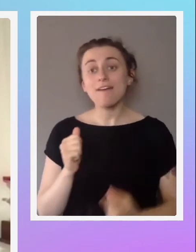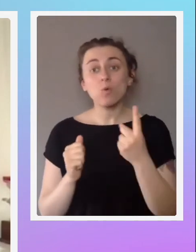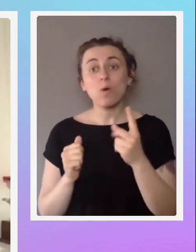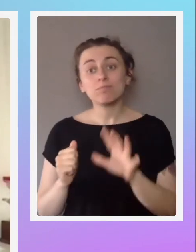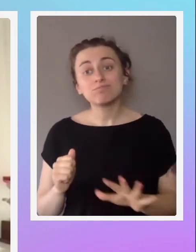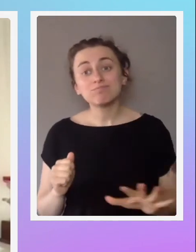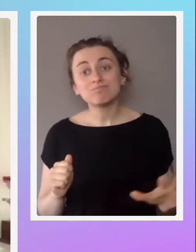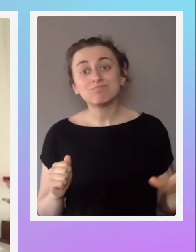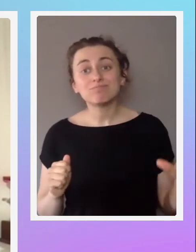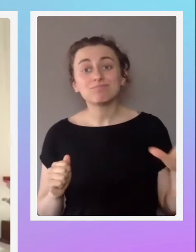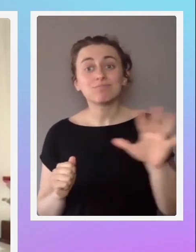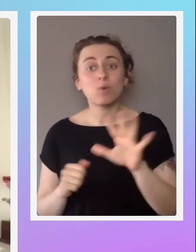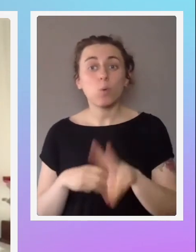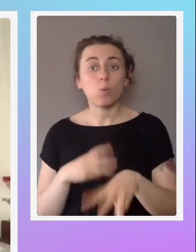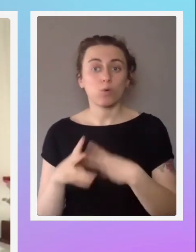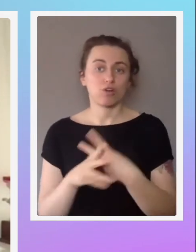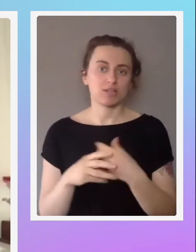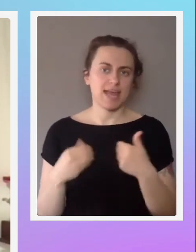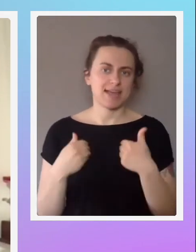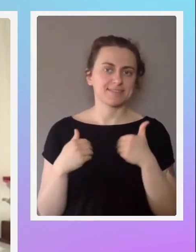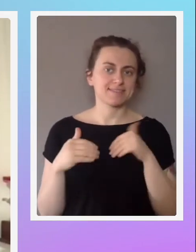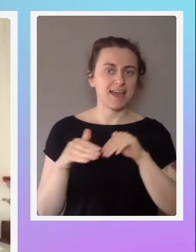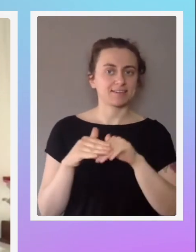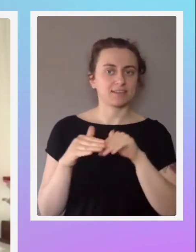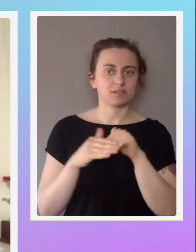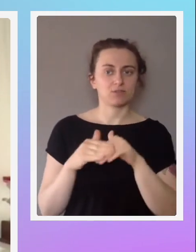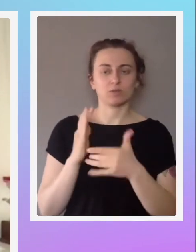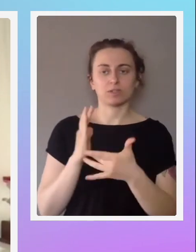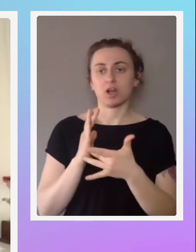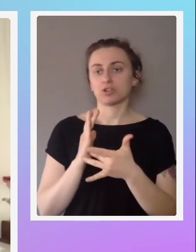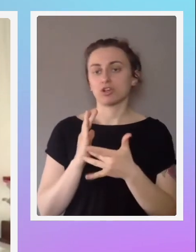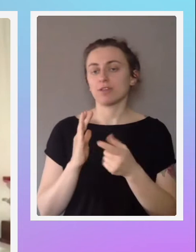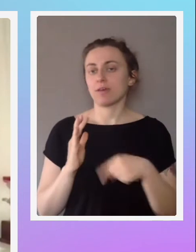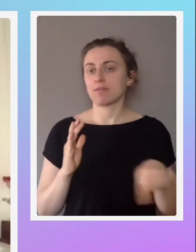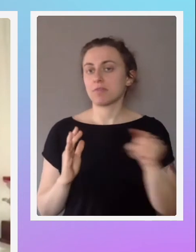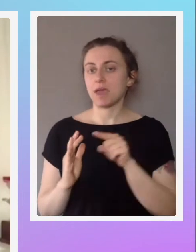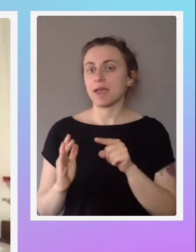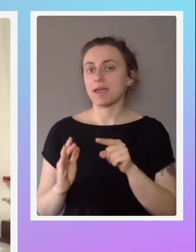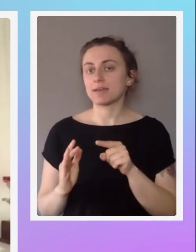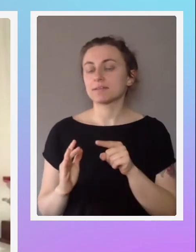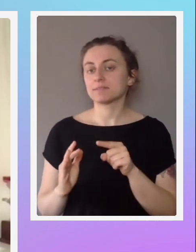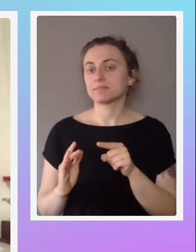to the technology that they deserve. So Ryan I'll stop there and we'll find out